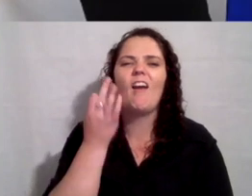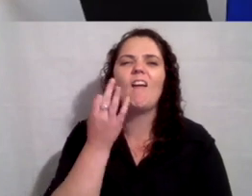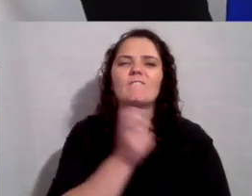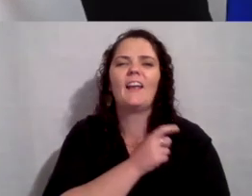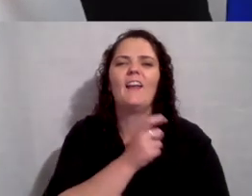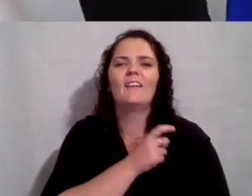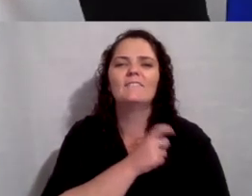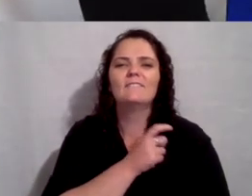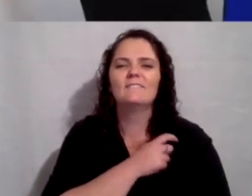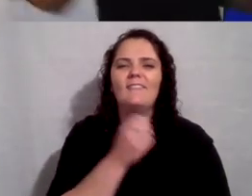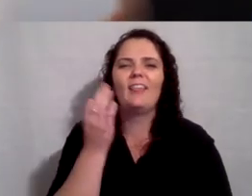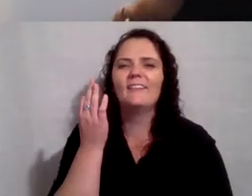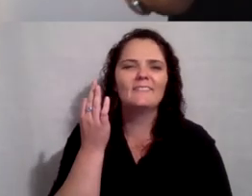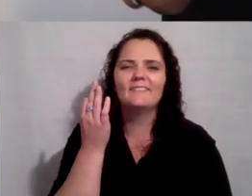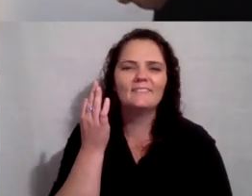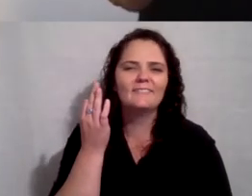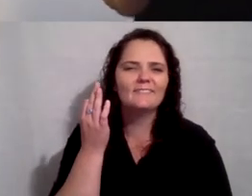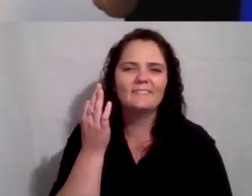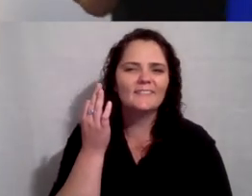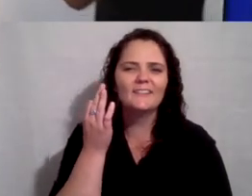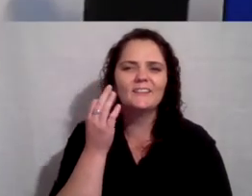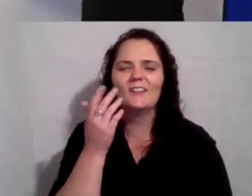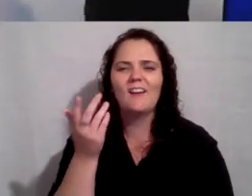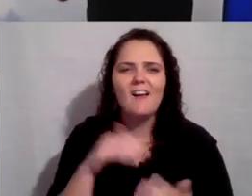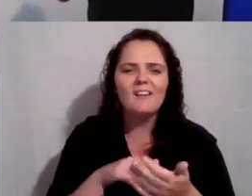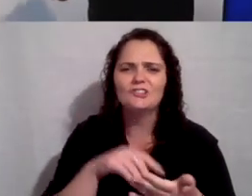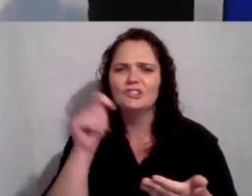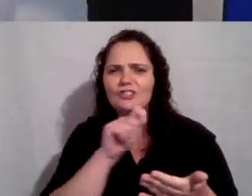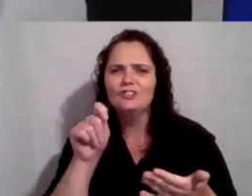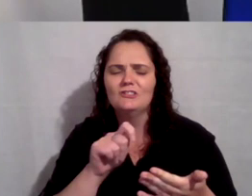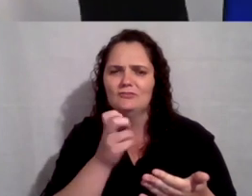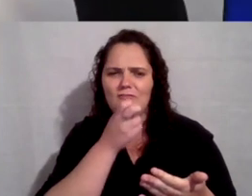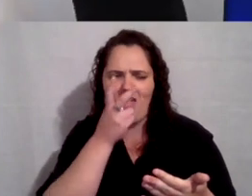Don't be afraid of all those beautiful erasure marks that you're getting in there, that's part of what's going to make this